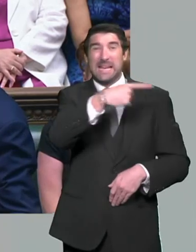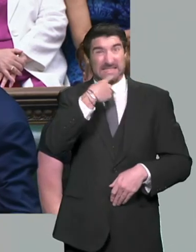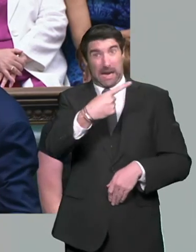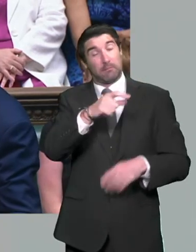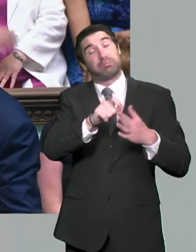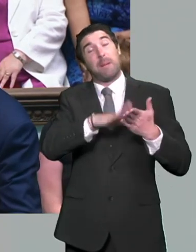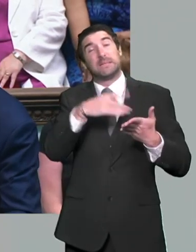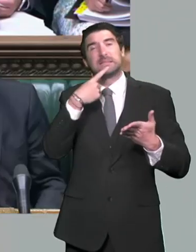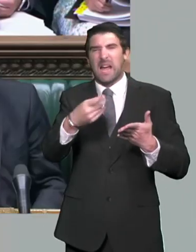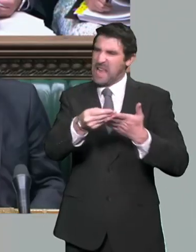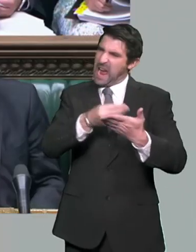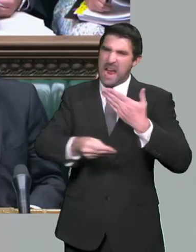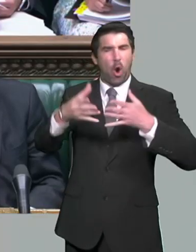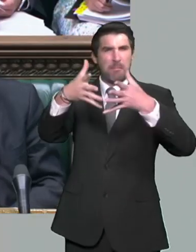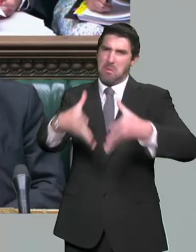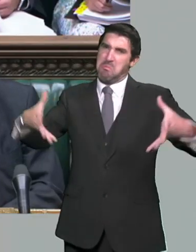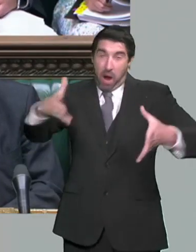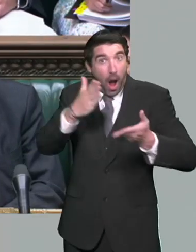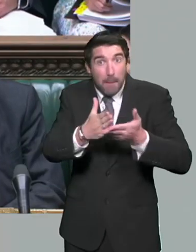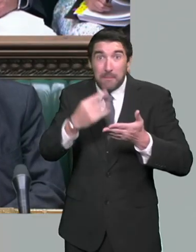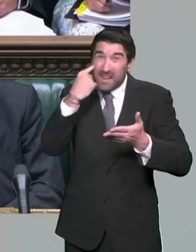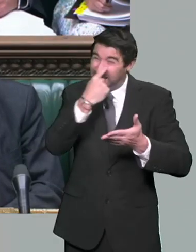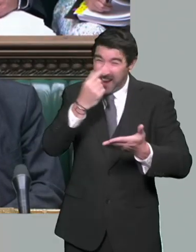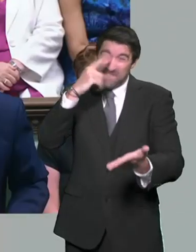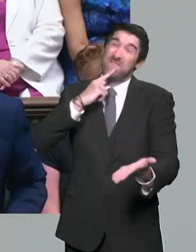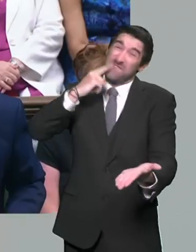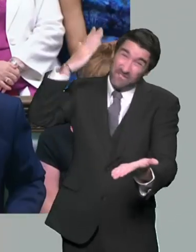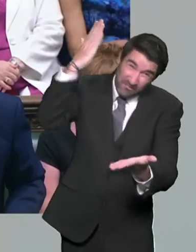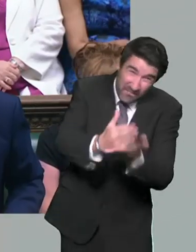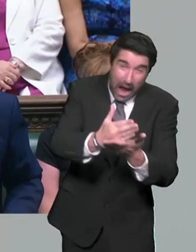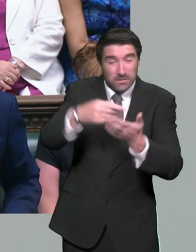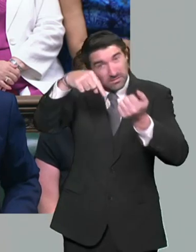He is game-playing so much, he thinks he is on “Love Island”.